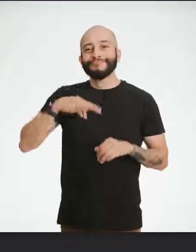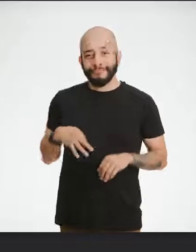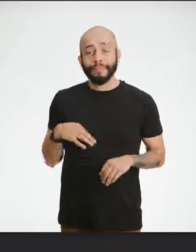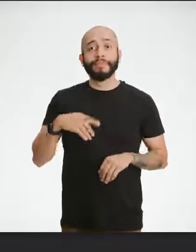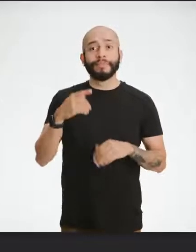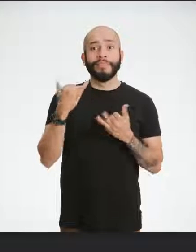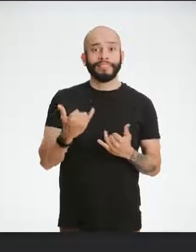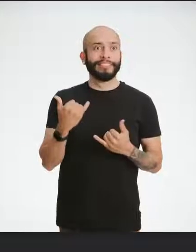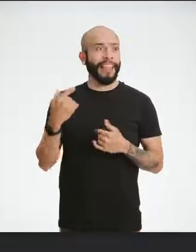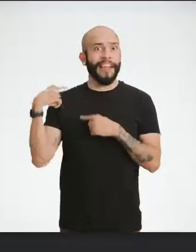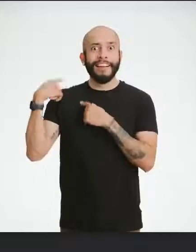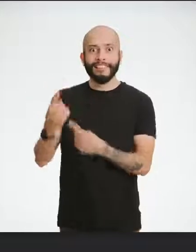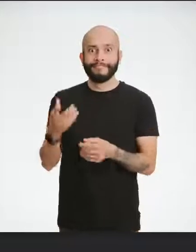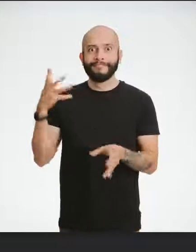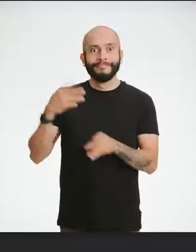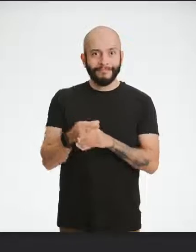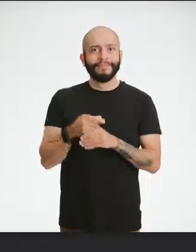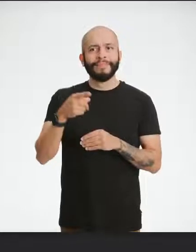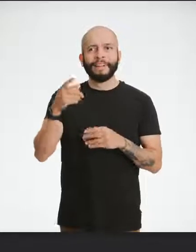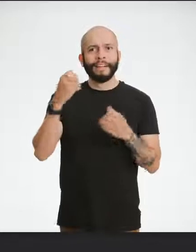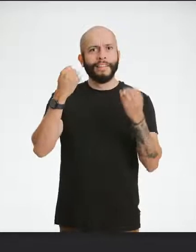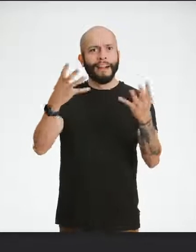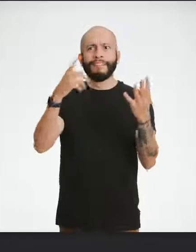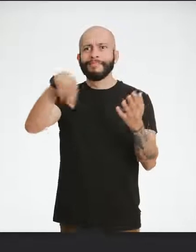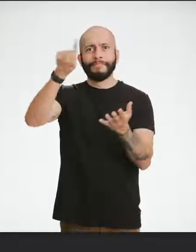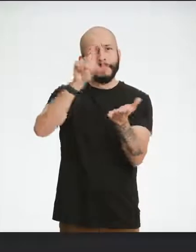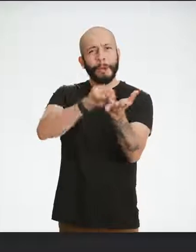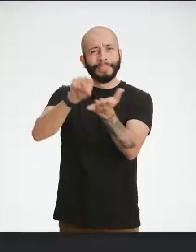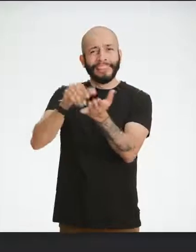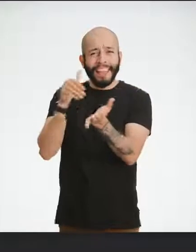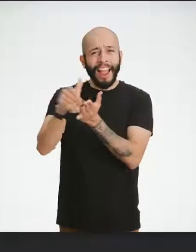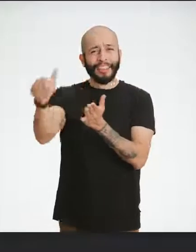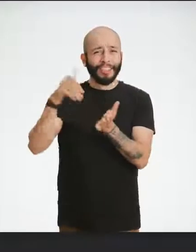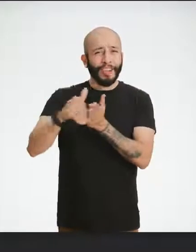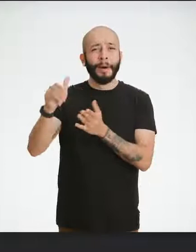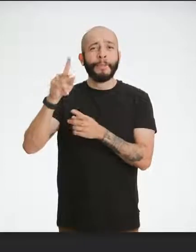To date, those developers have published thousands of Swift packages, providing code to help